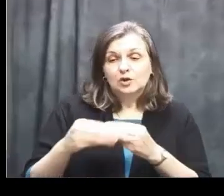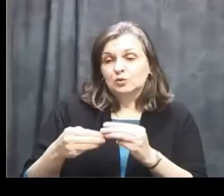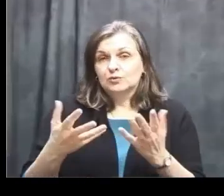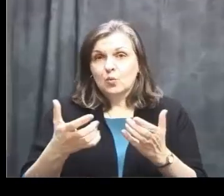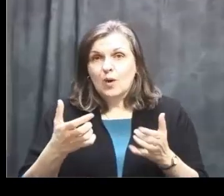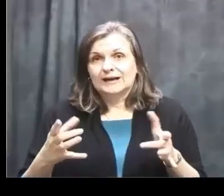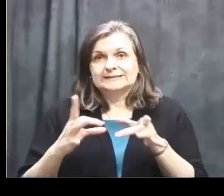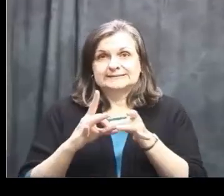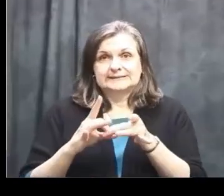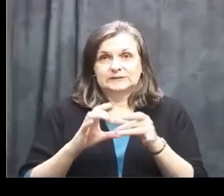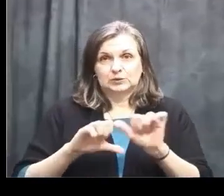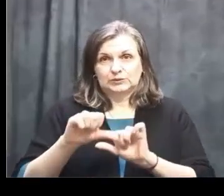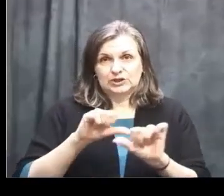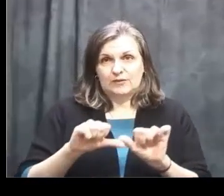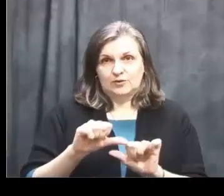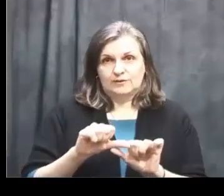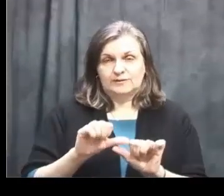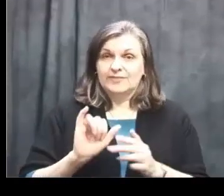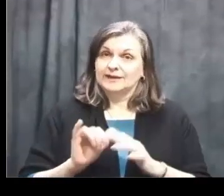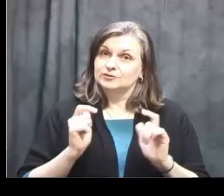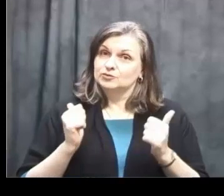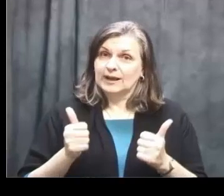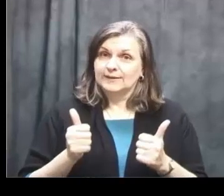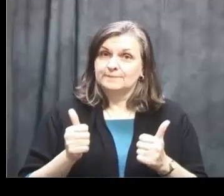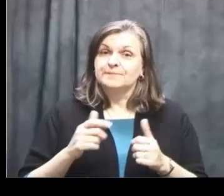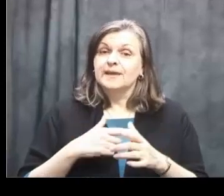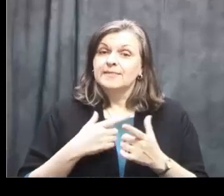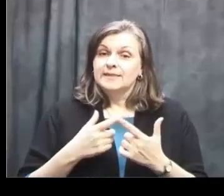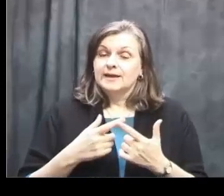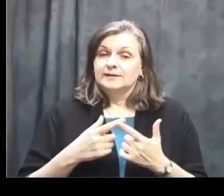it wants to stick to itself -- well that's great